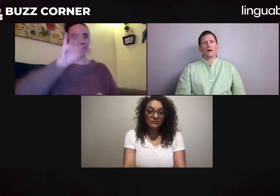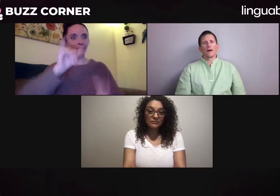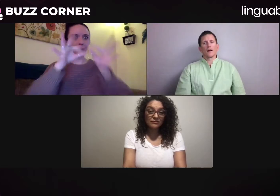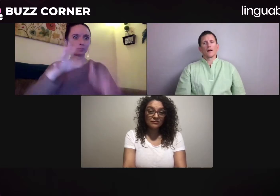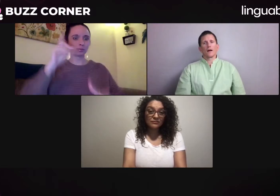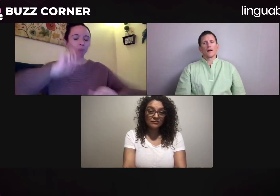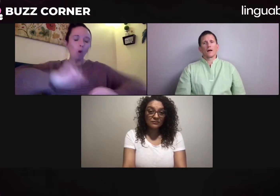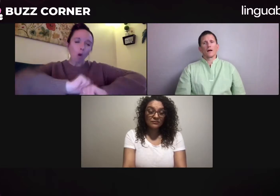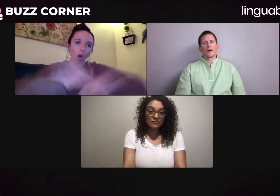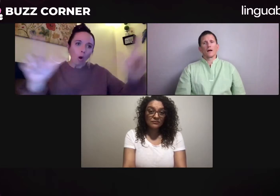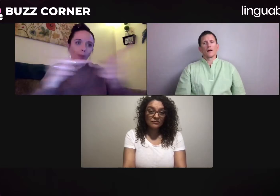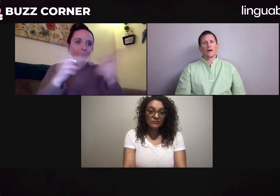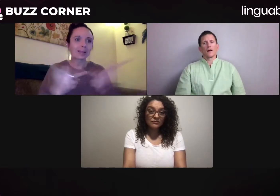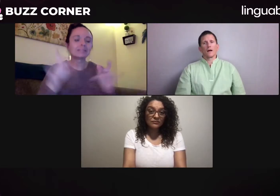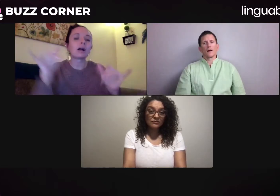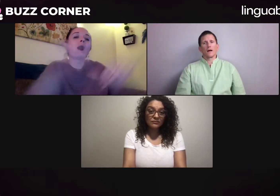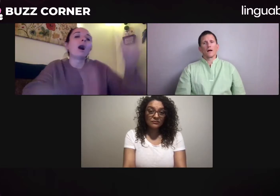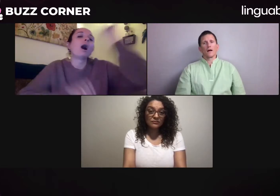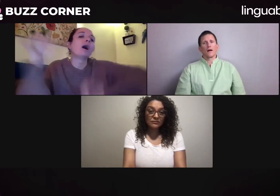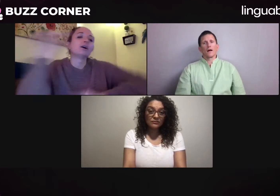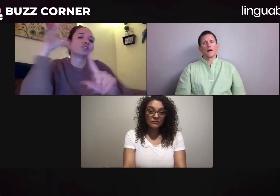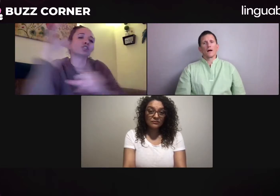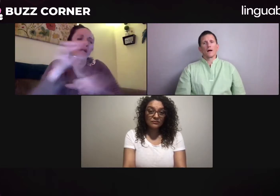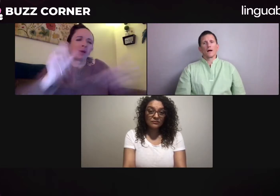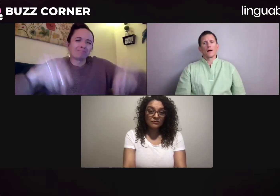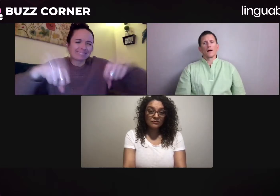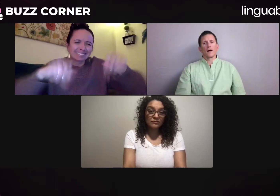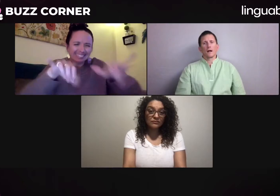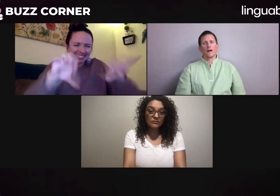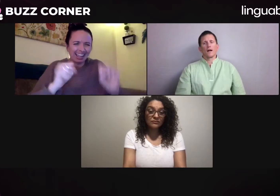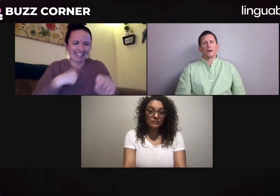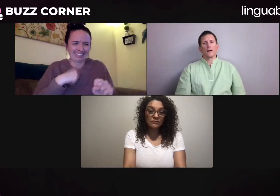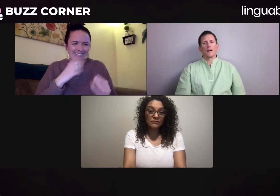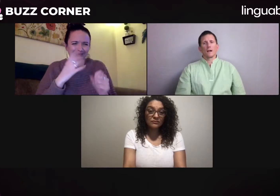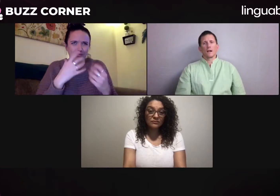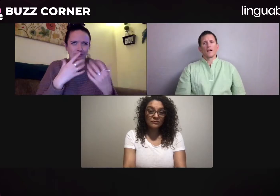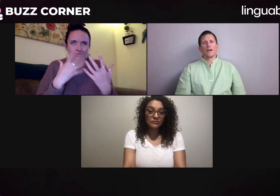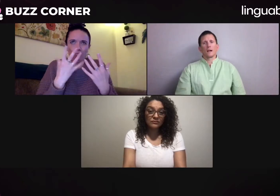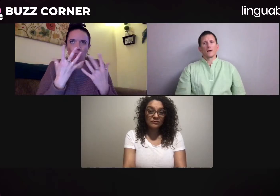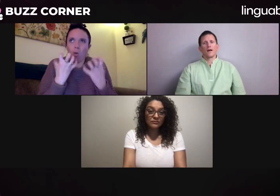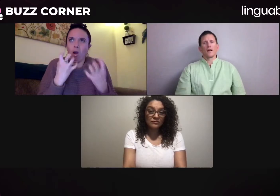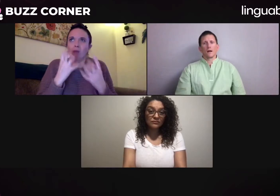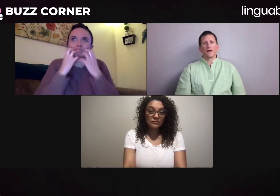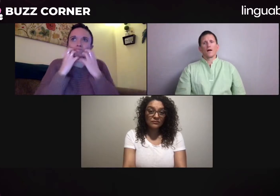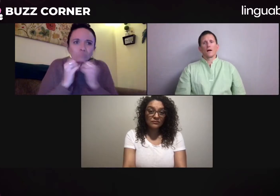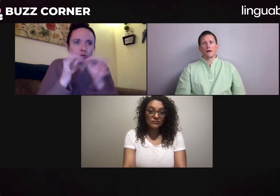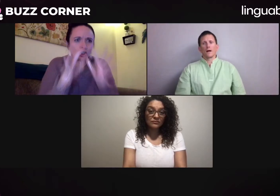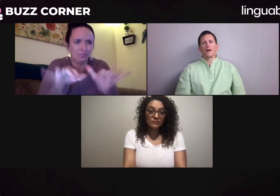And I'm not saying that we don't need interpreters for those large public gatherings and those celebrations and big events, because we absolutely do.